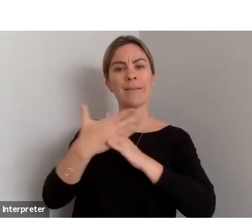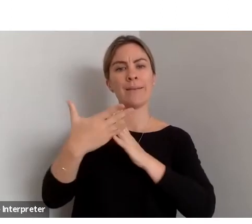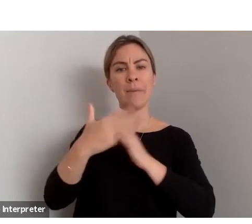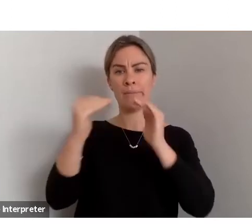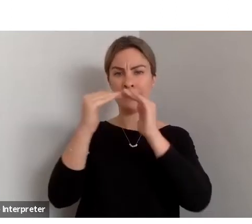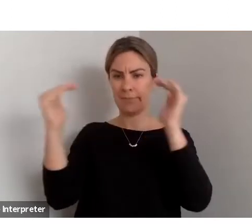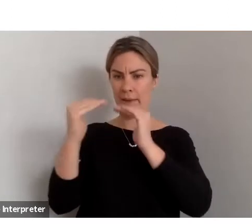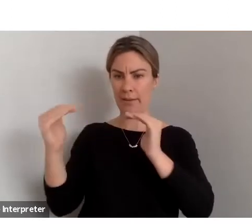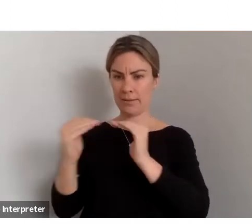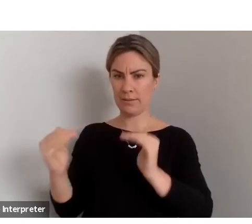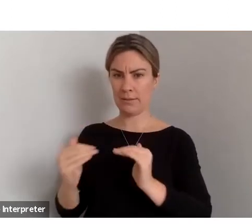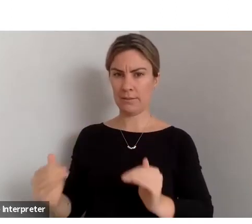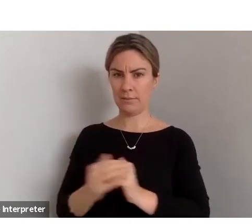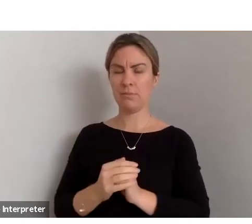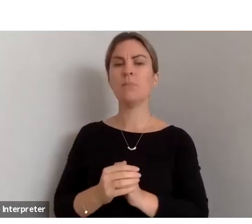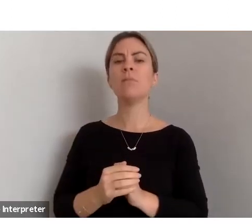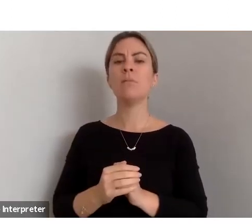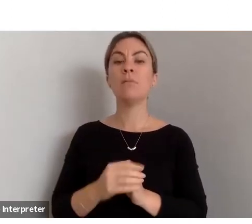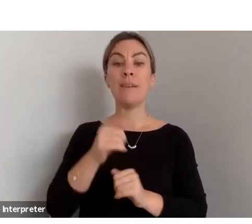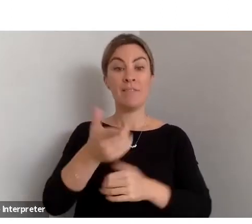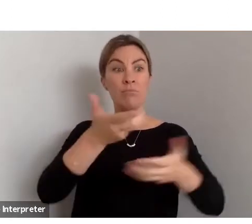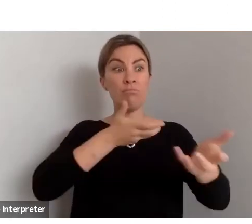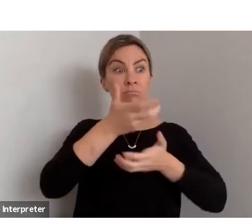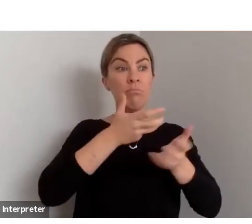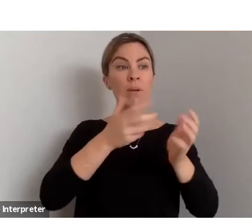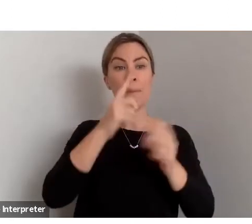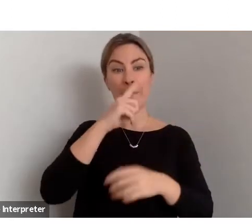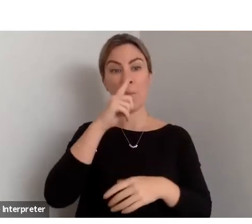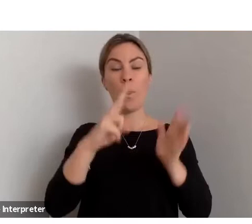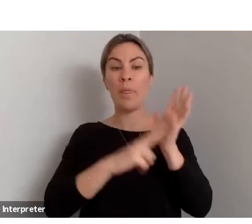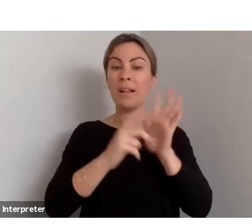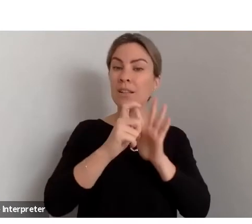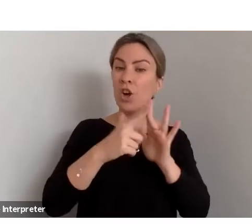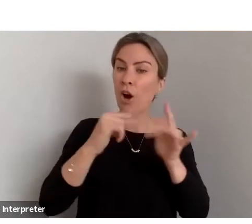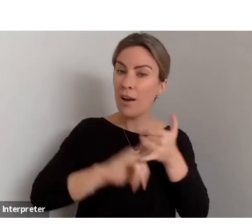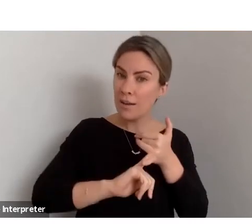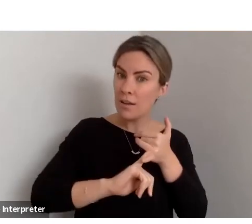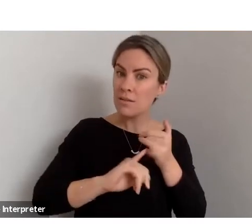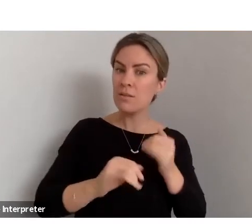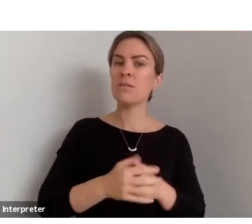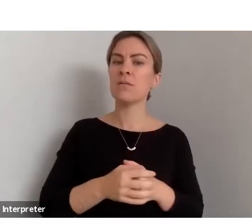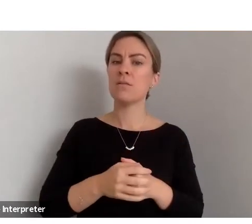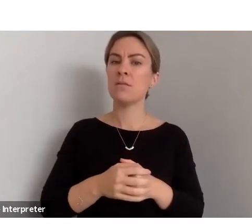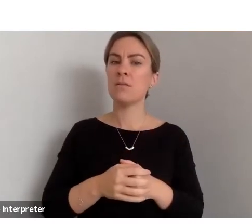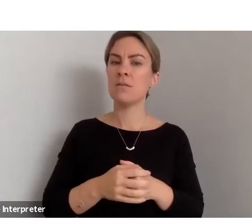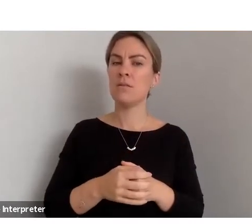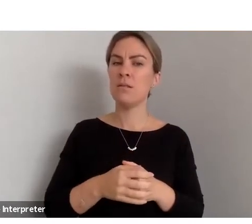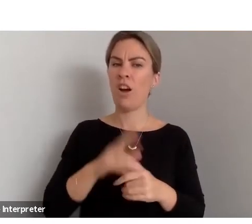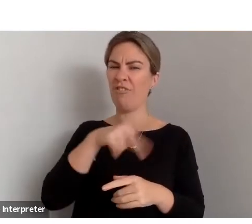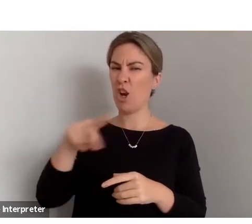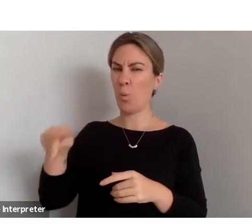If you are interacting with people in the NDIS there are bylaws that